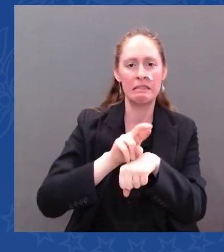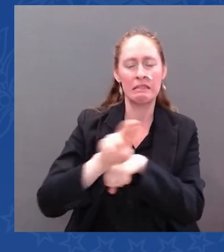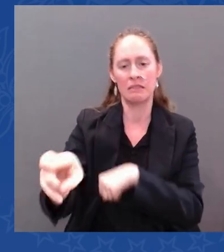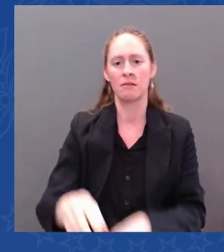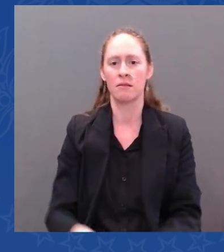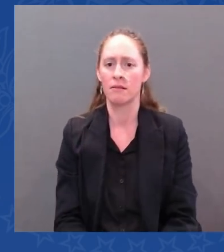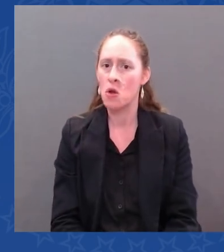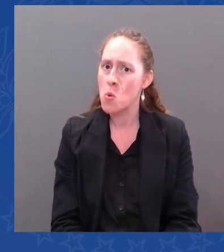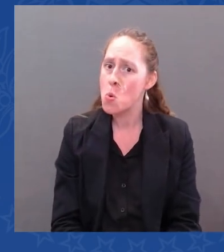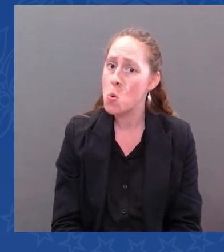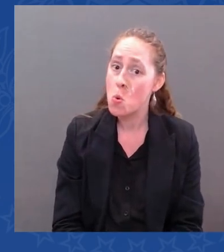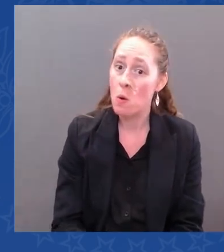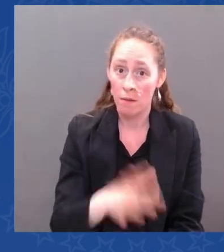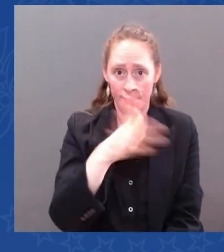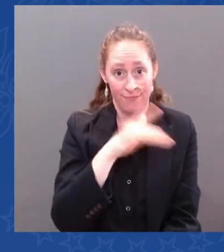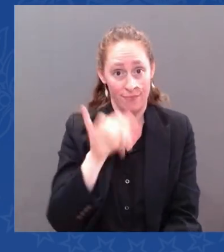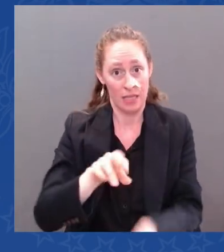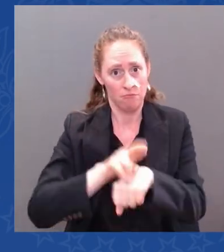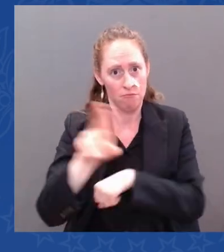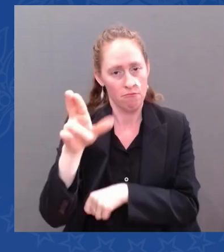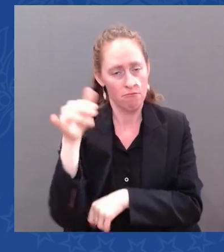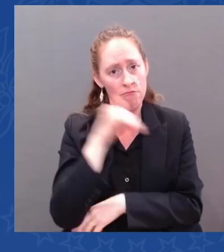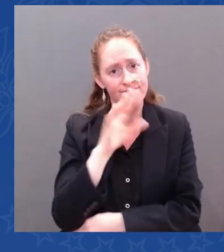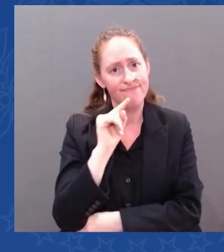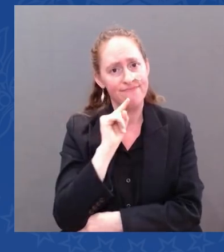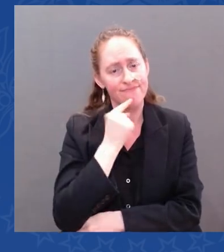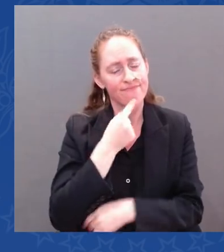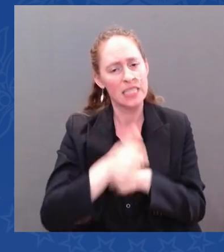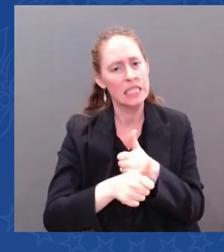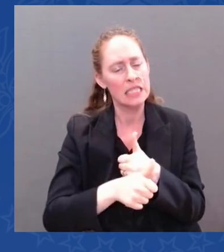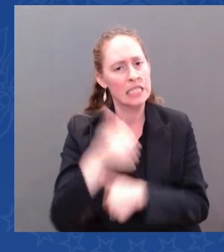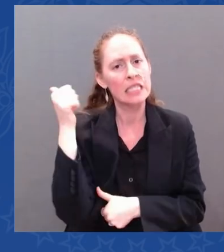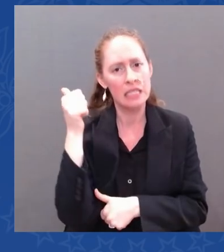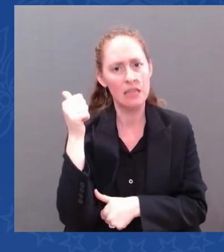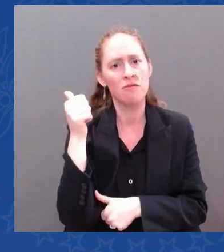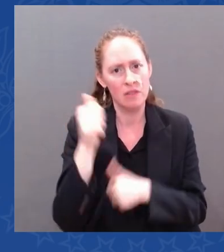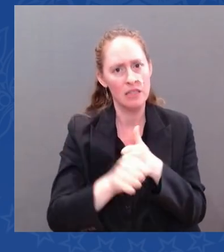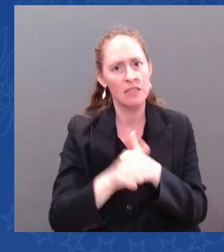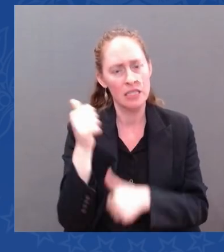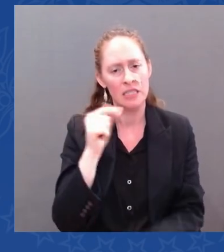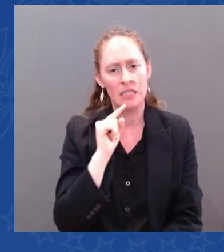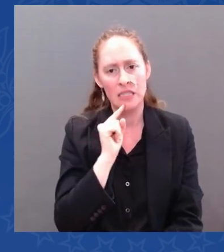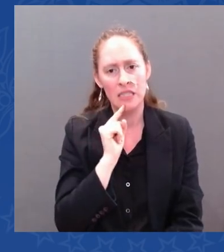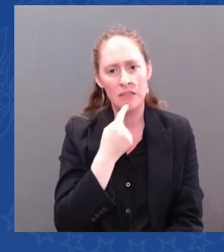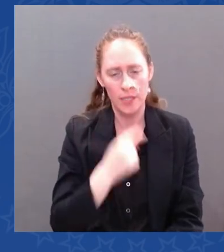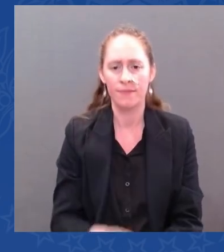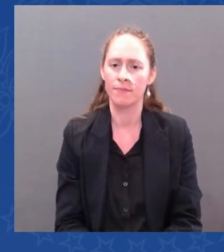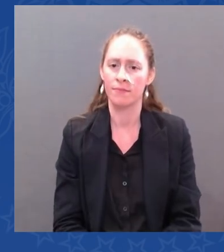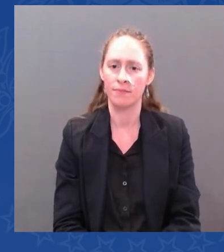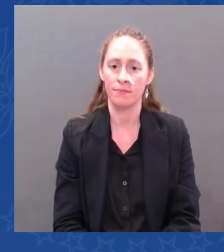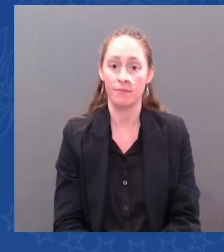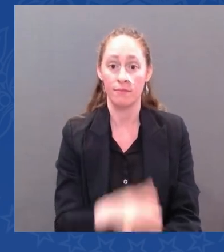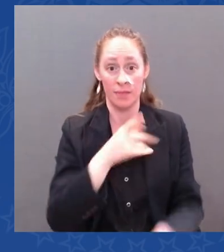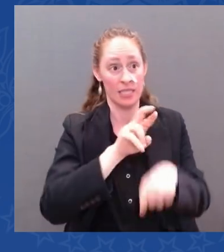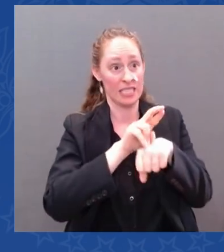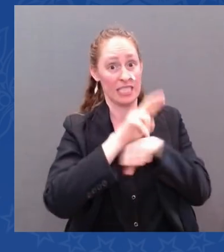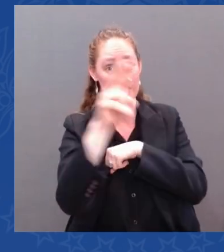except it's almost impossible to stop it. There's a reason they're using it. And now Putin's back is against the wall.